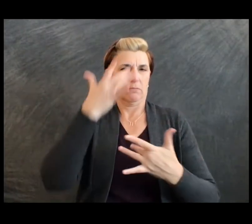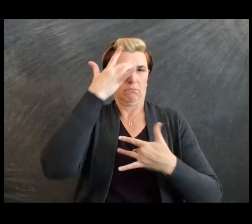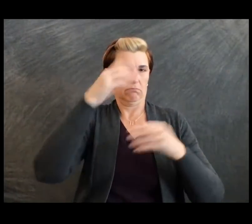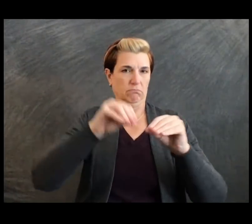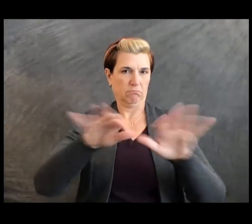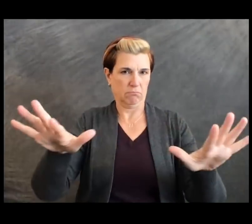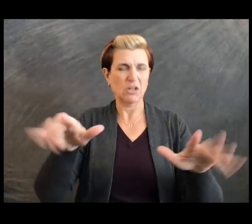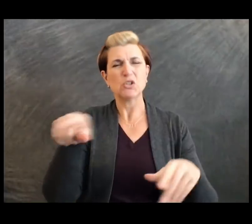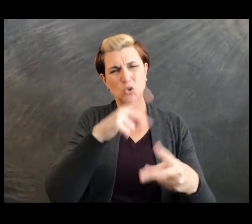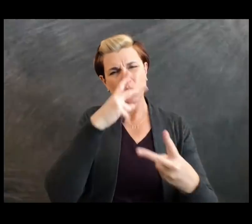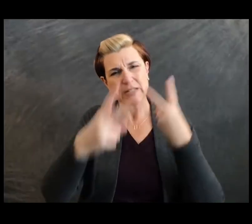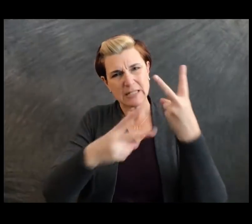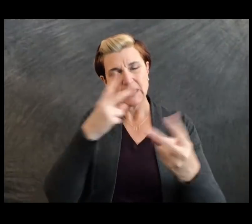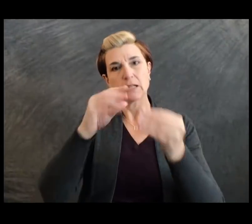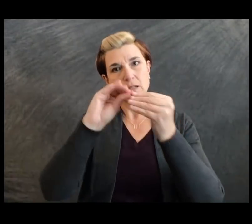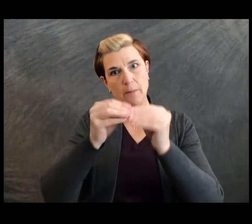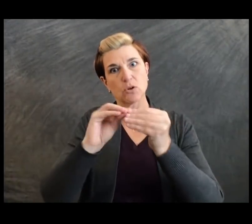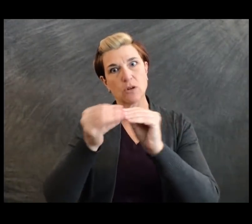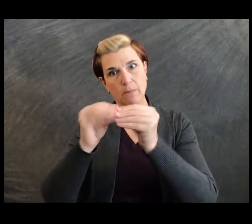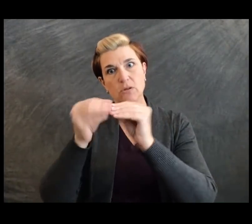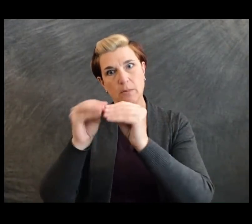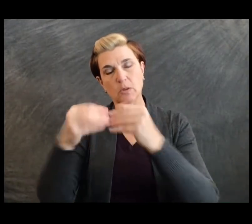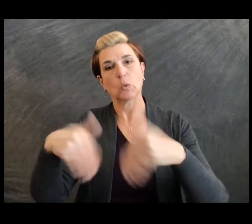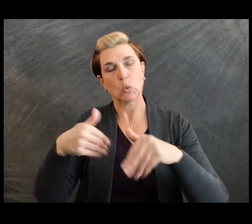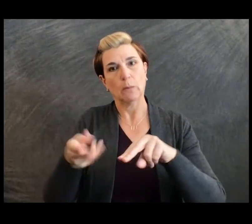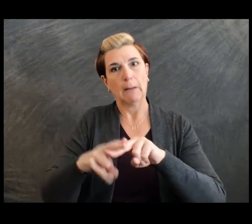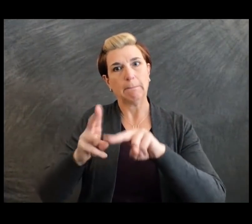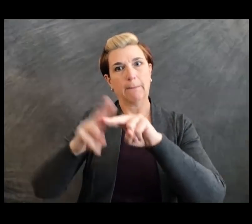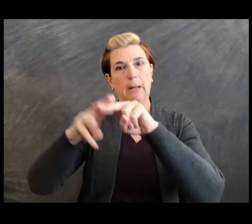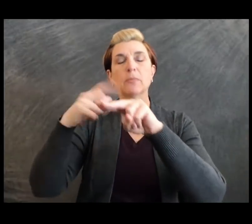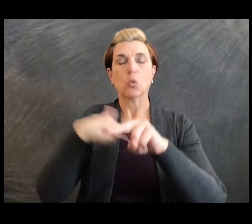you've seen them we have widespread infection but to varying degrees